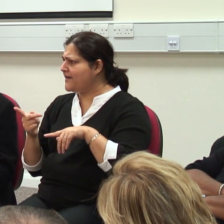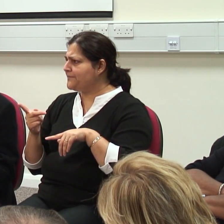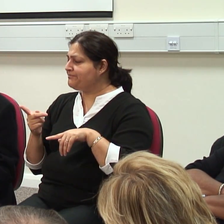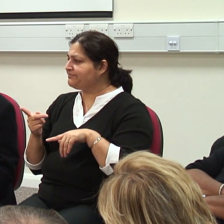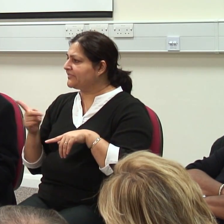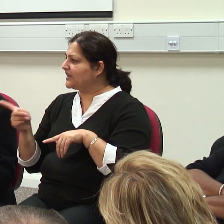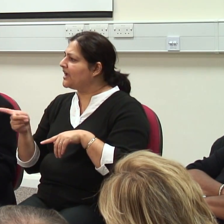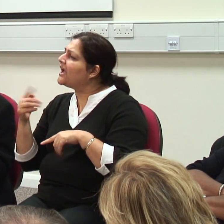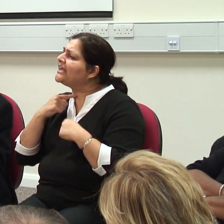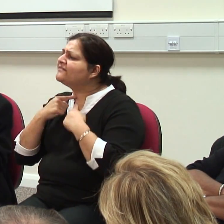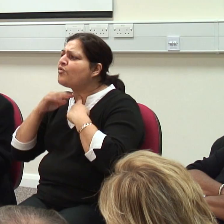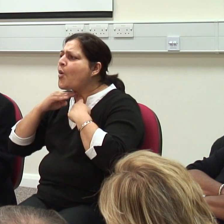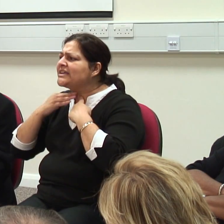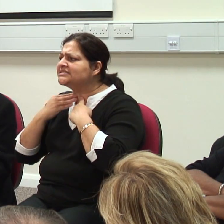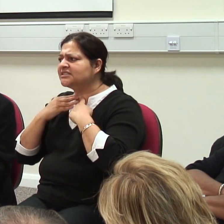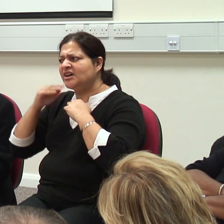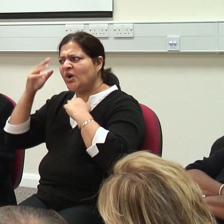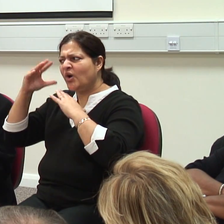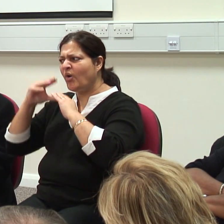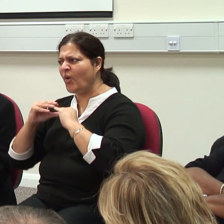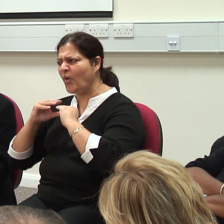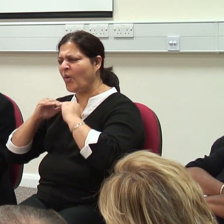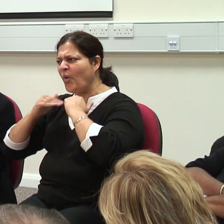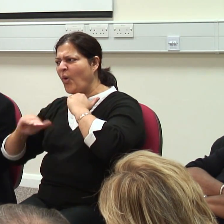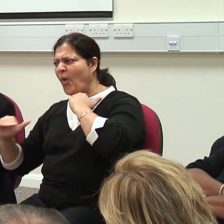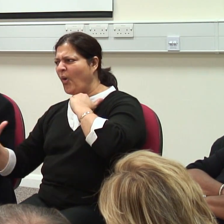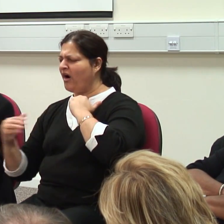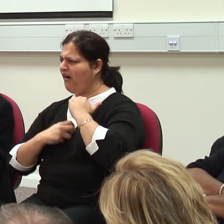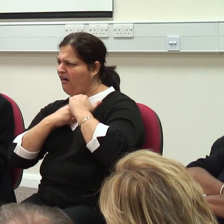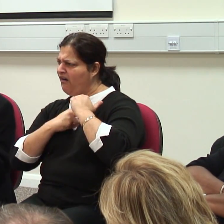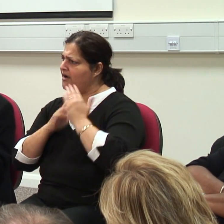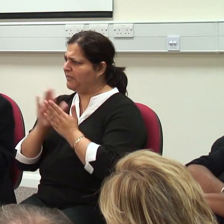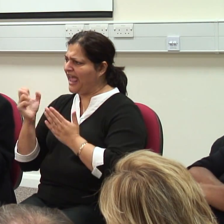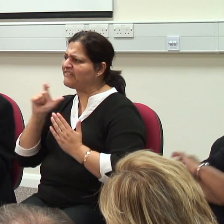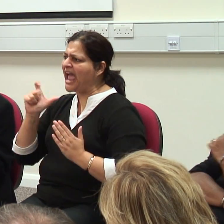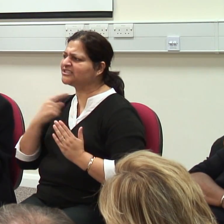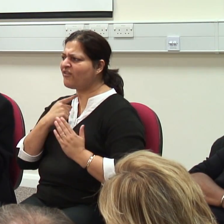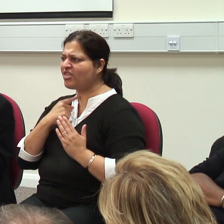cancer of the throat, he will die soon’. I'm just mentioning one of these stories from